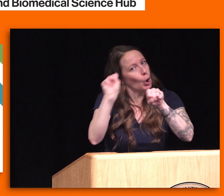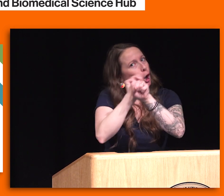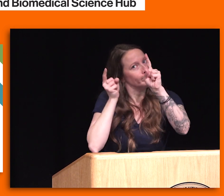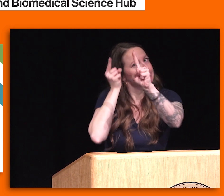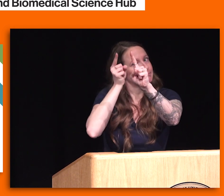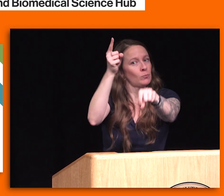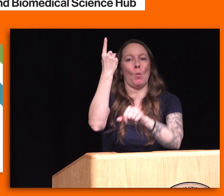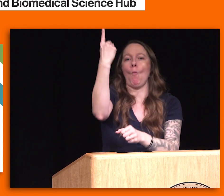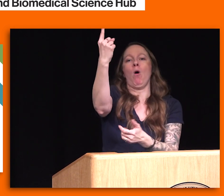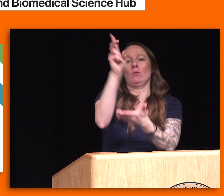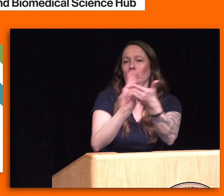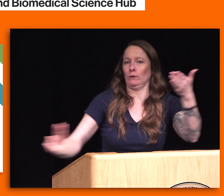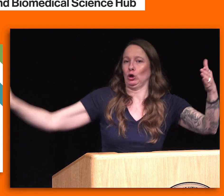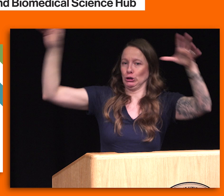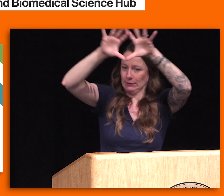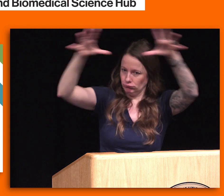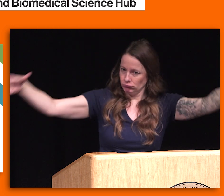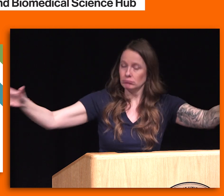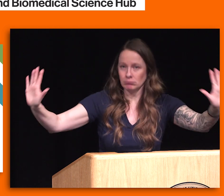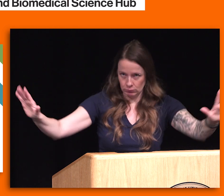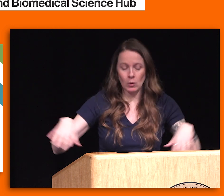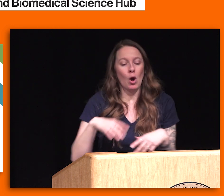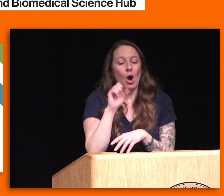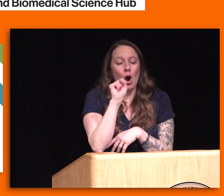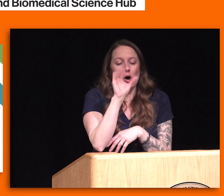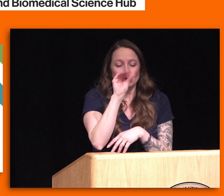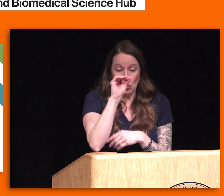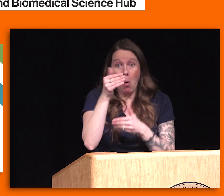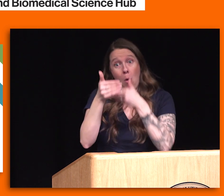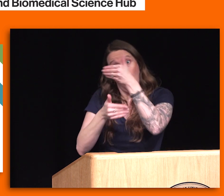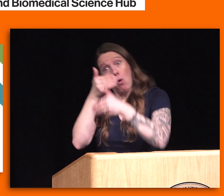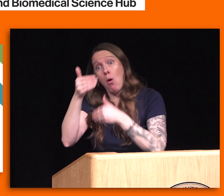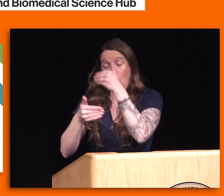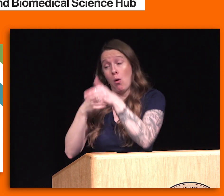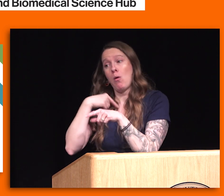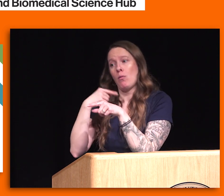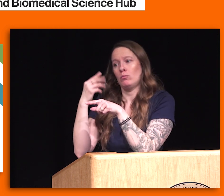And the U of R right now is actually really working on creating a more cohesive connection